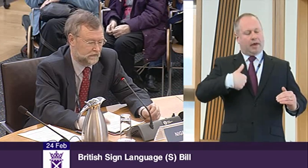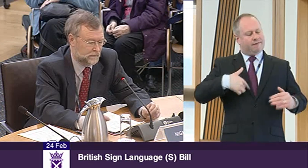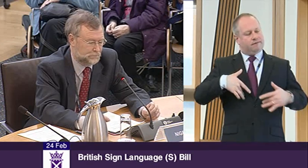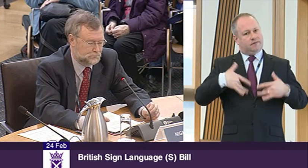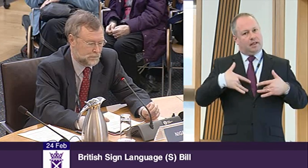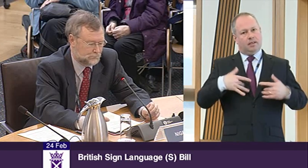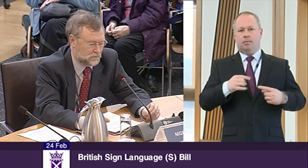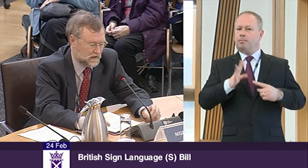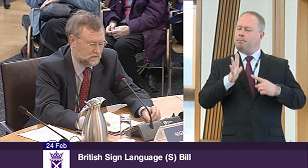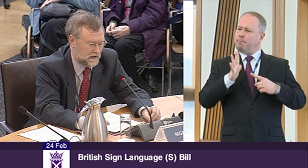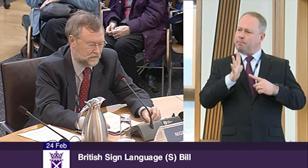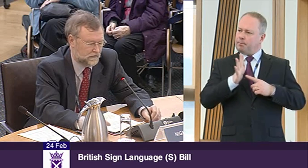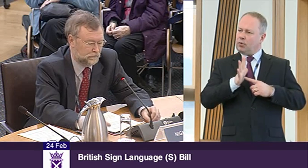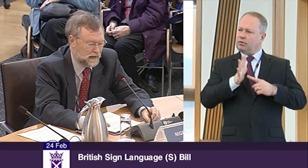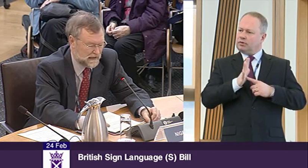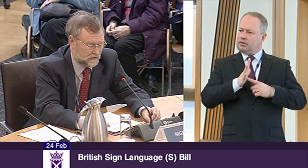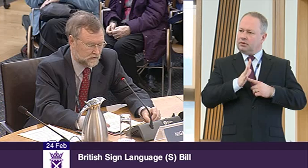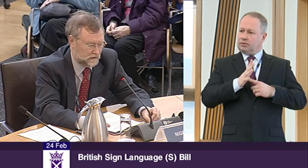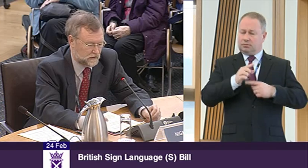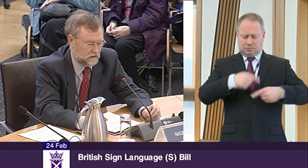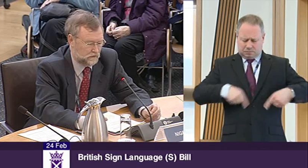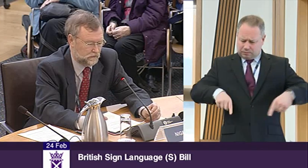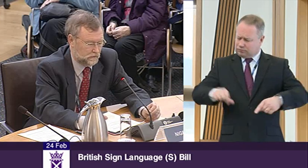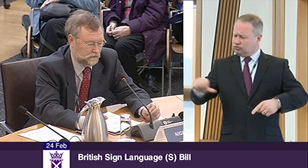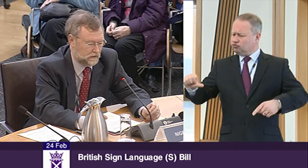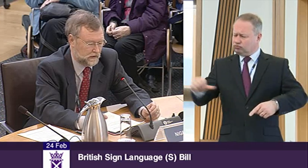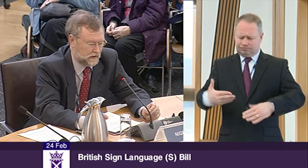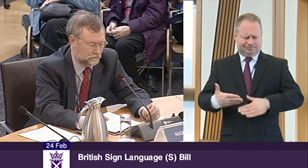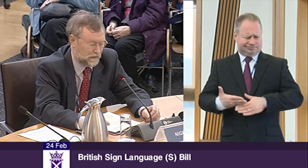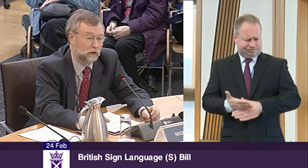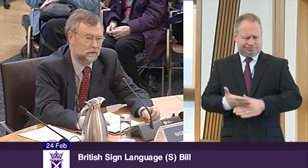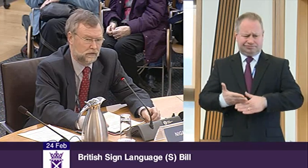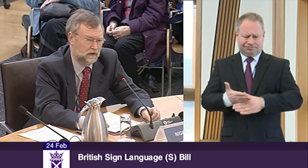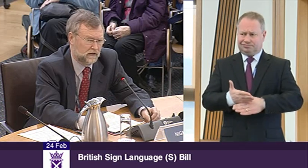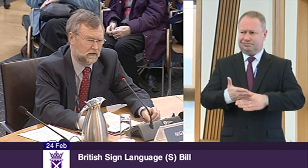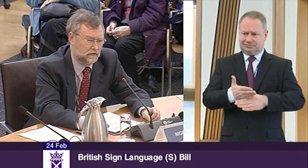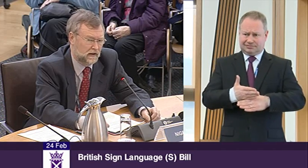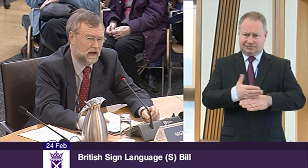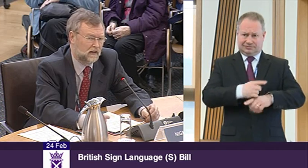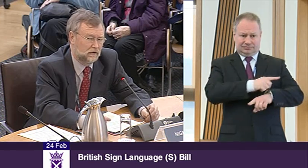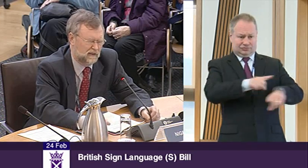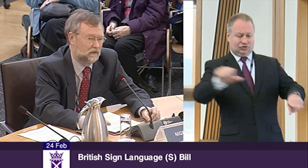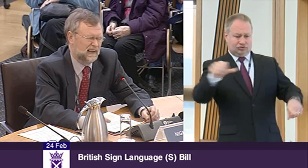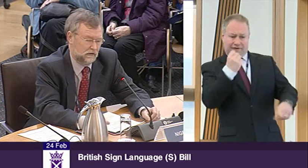important that every effort is made to expand opportunities and to address issues; the question